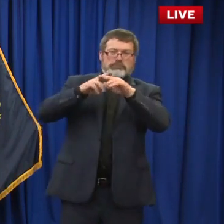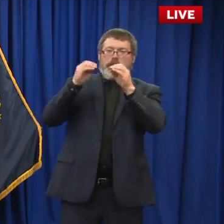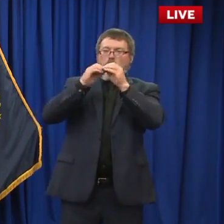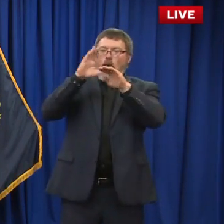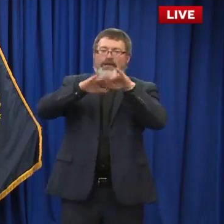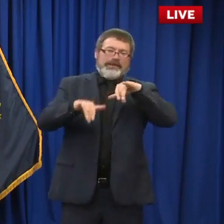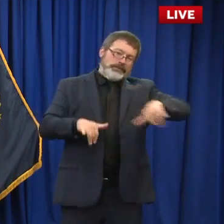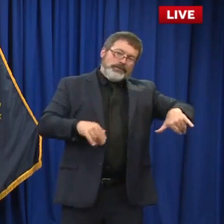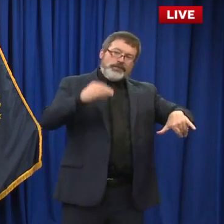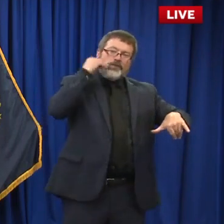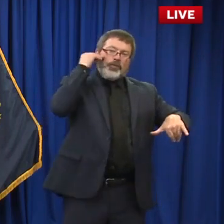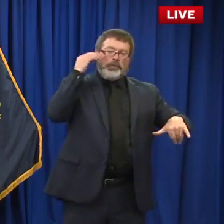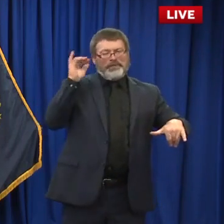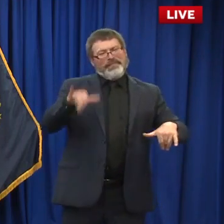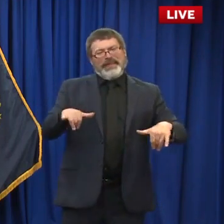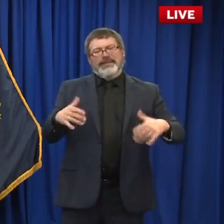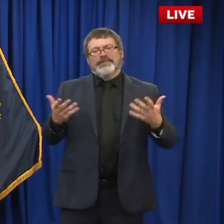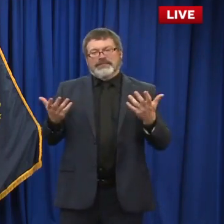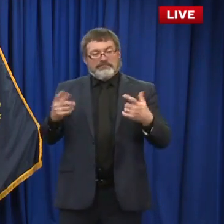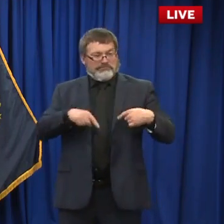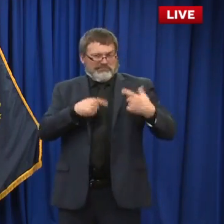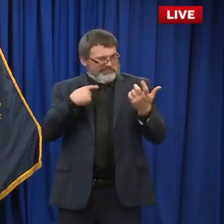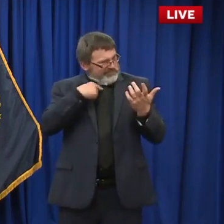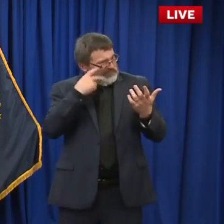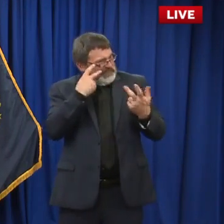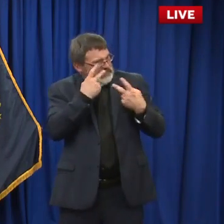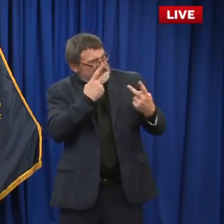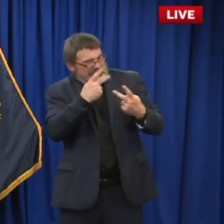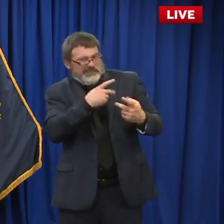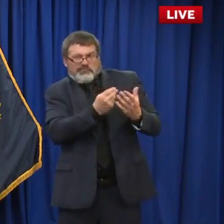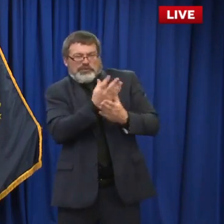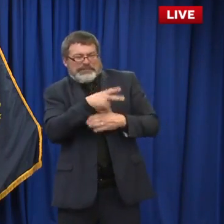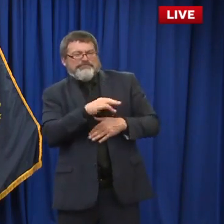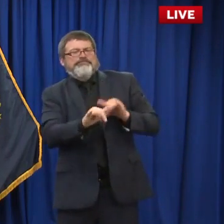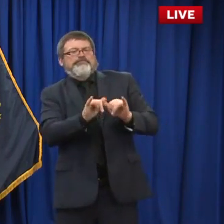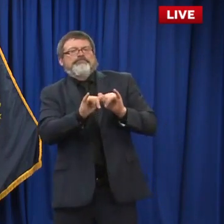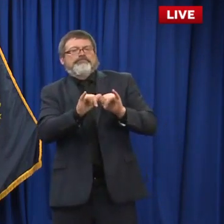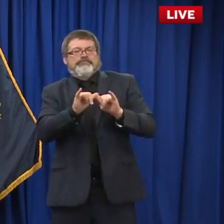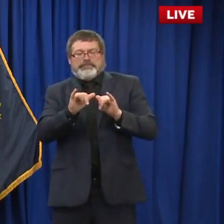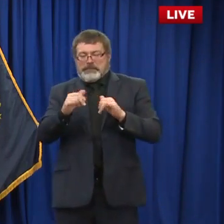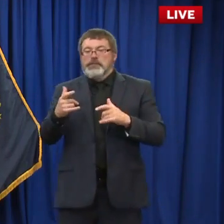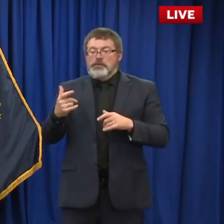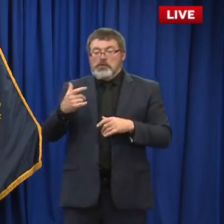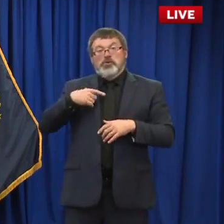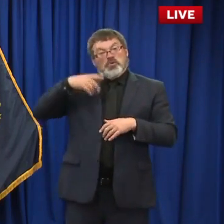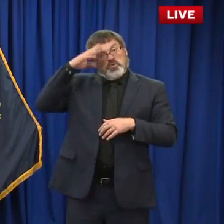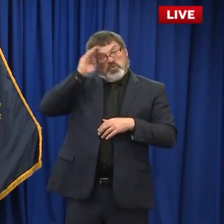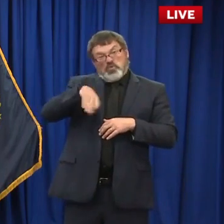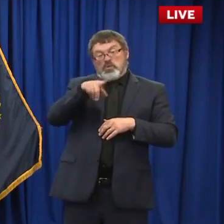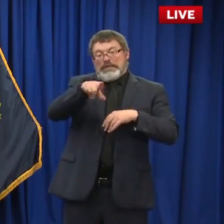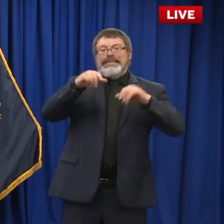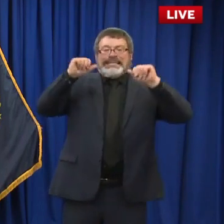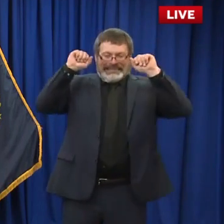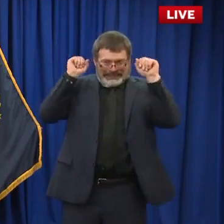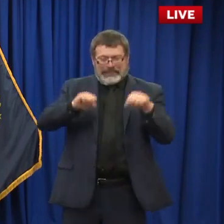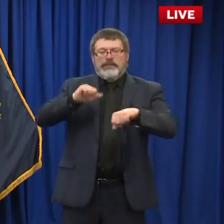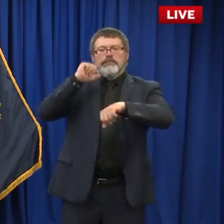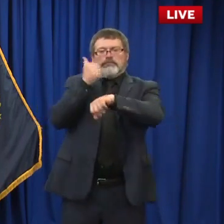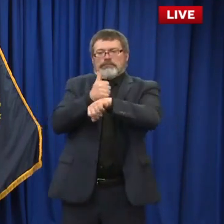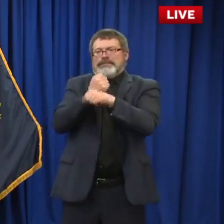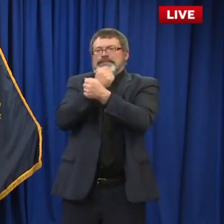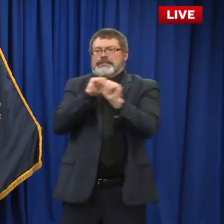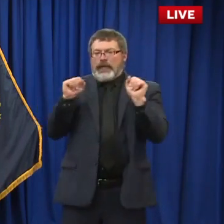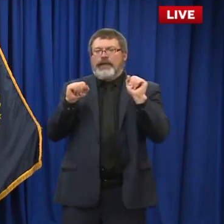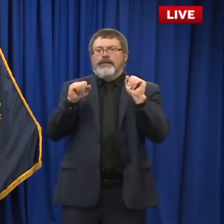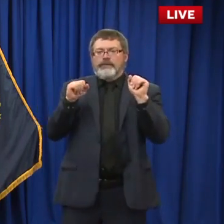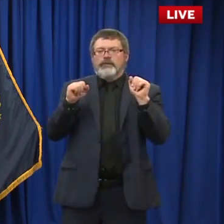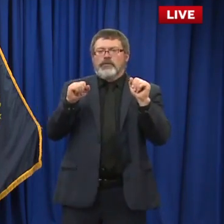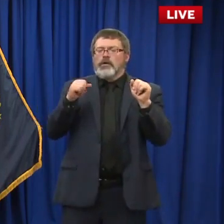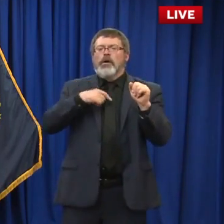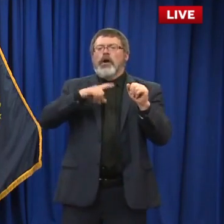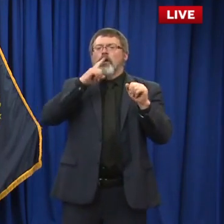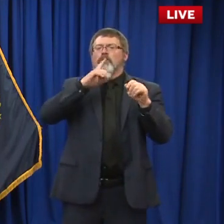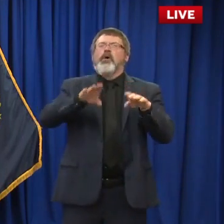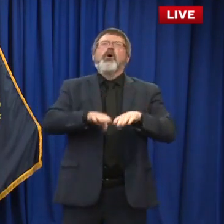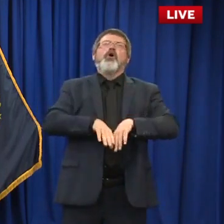AGAIN, WE -- OBVIOUSLY WE LOOKED AT ALL THE DIFFERENT RISKS AND AVENUES, BUT I THINK EVERYONE ACROSS-THE-BOARD FEELS LIKE IT CAN BE DONE AND IT CAN BE MANAGED AND THE STATE CAN BE